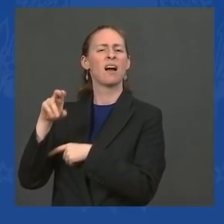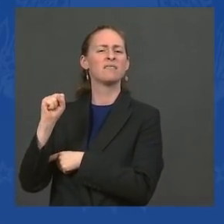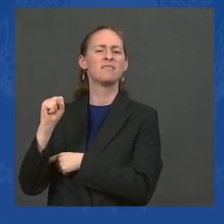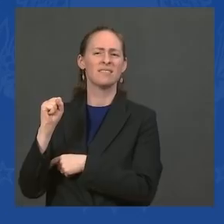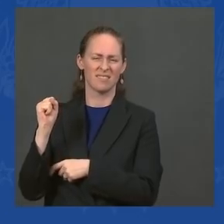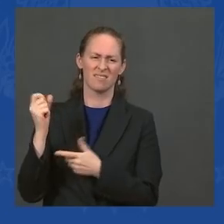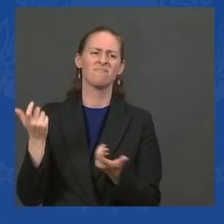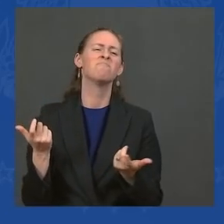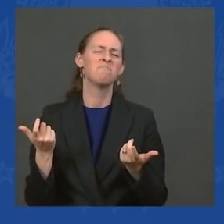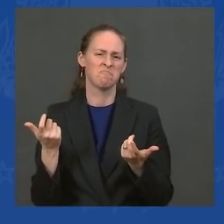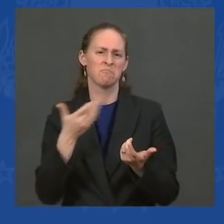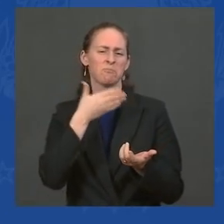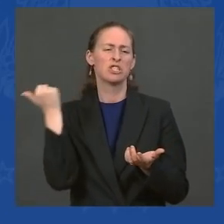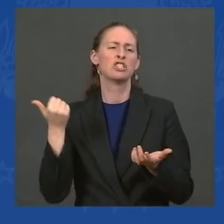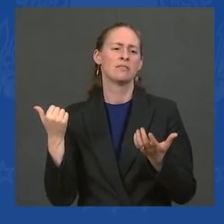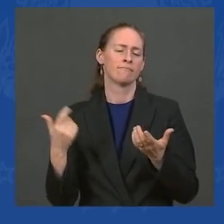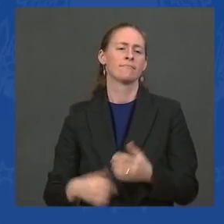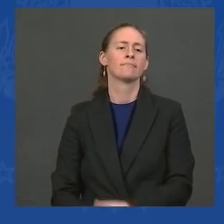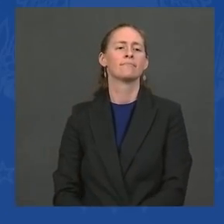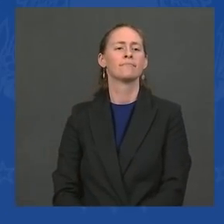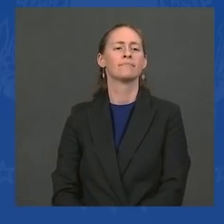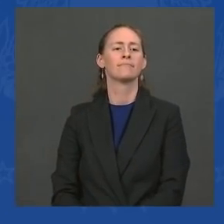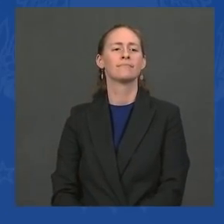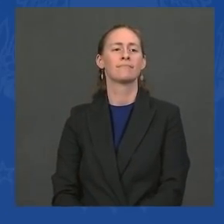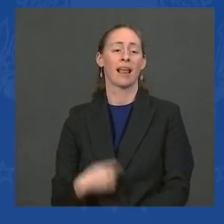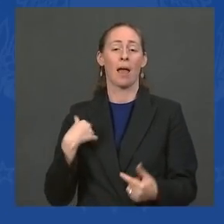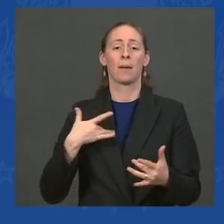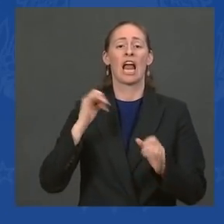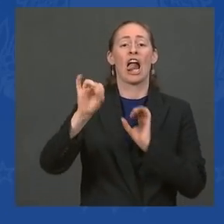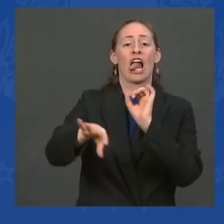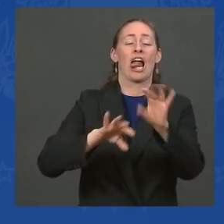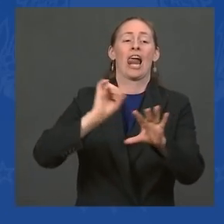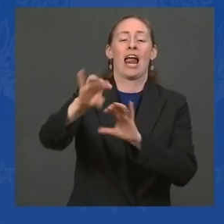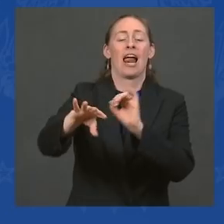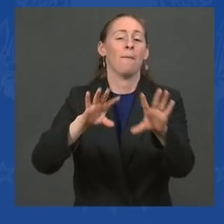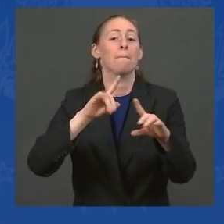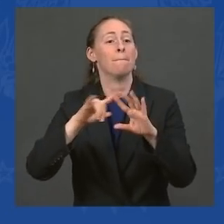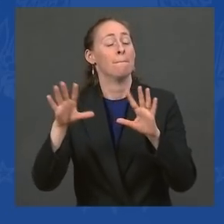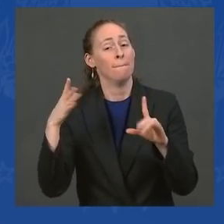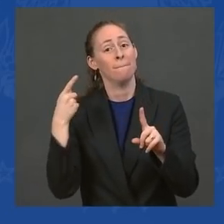I have a tendency to say more than I need to say, because you all understand it, but the bottom line is: I wanted to come here today